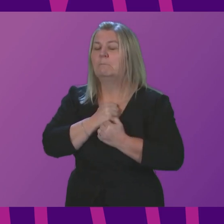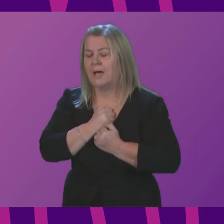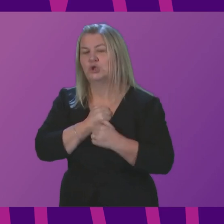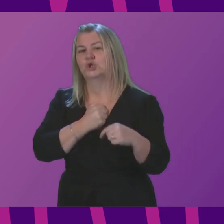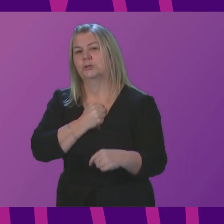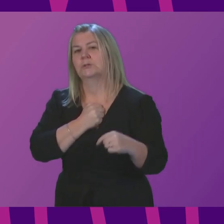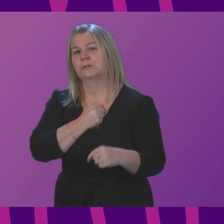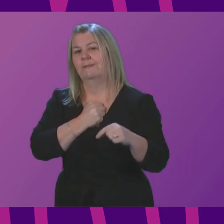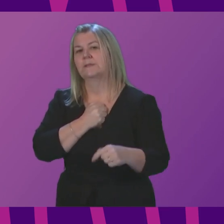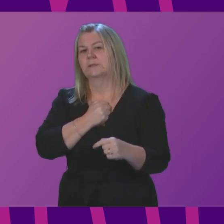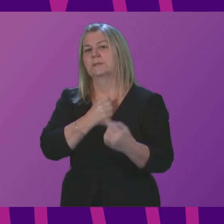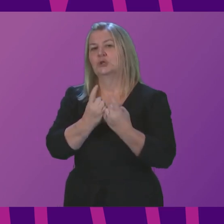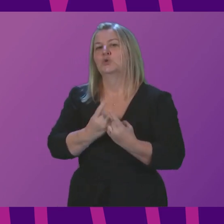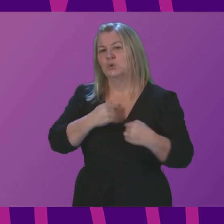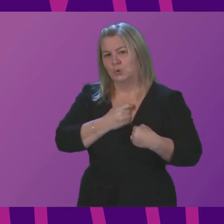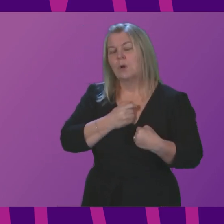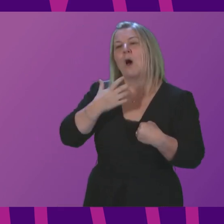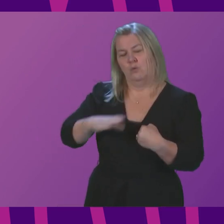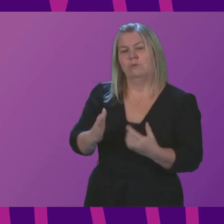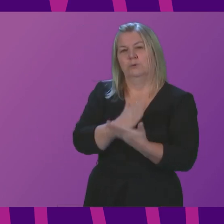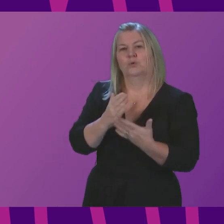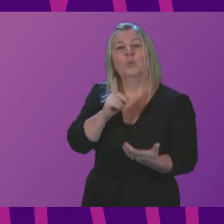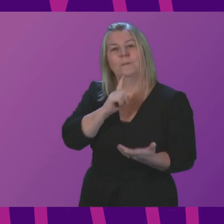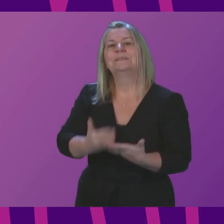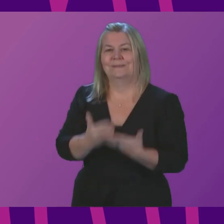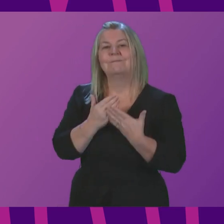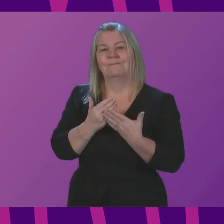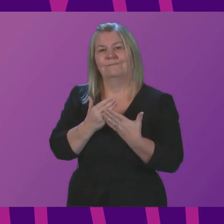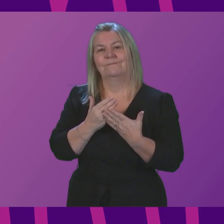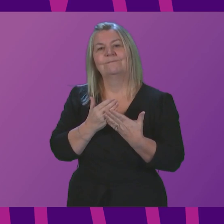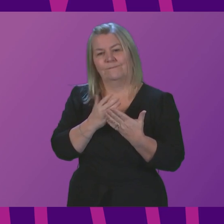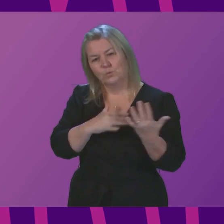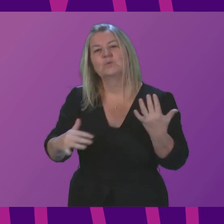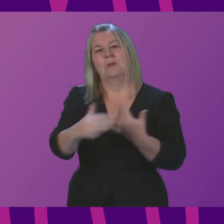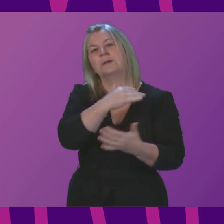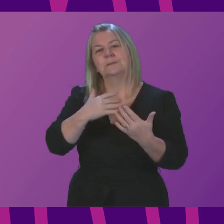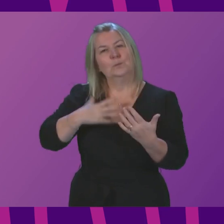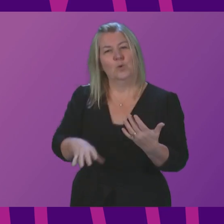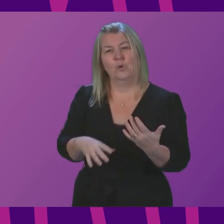everything possible to keep women in our society safer from the violence that, too often, women